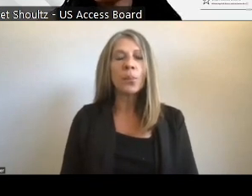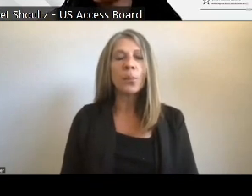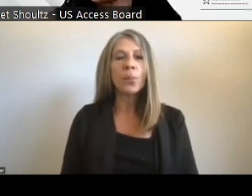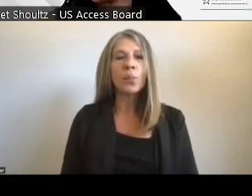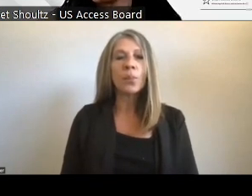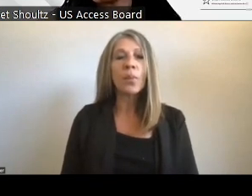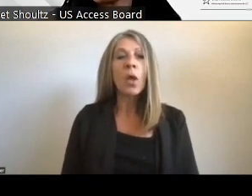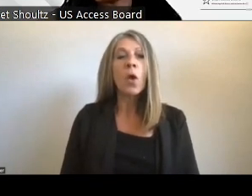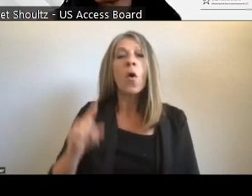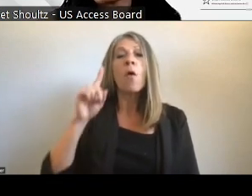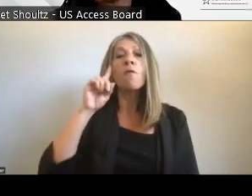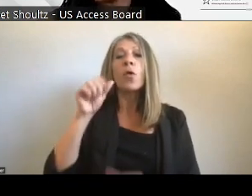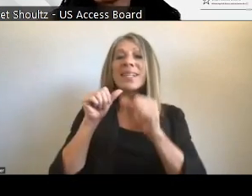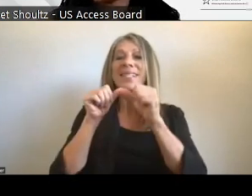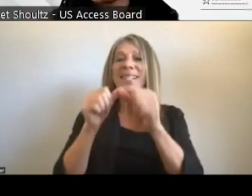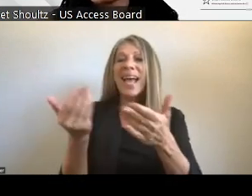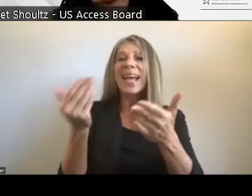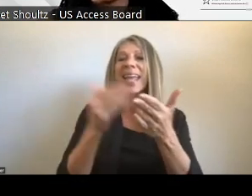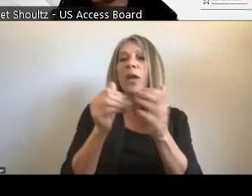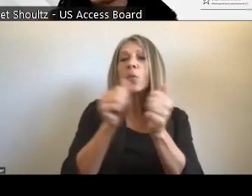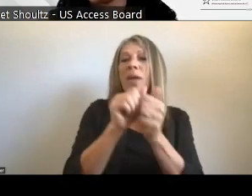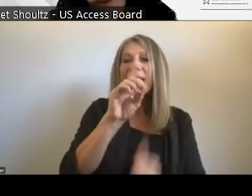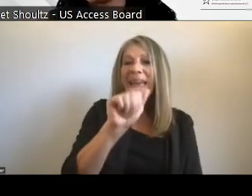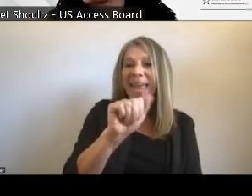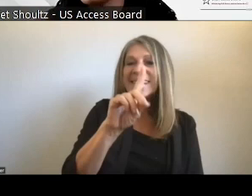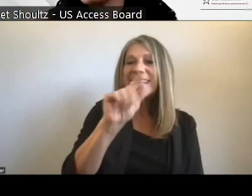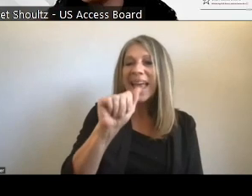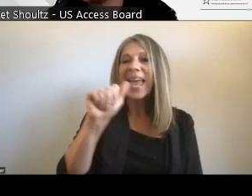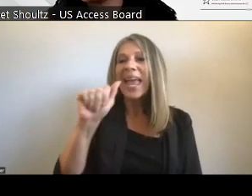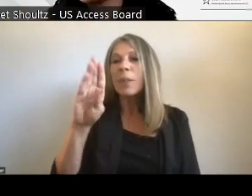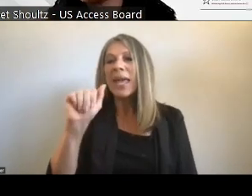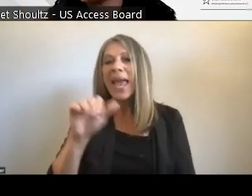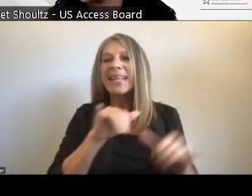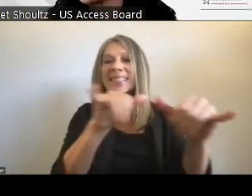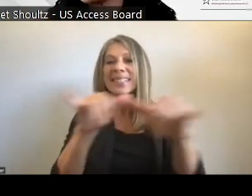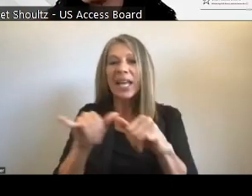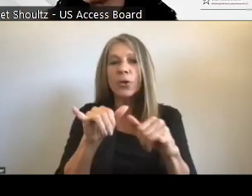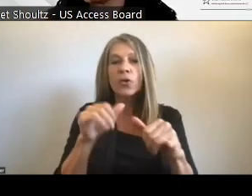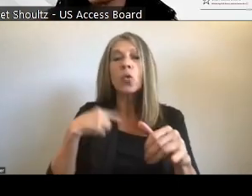For consistency again with the ADA and ABA Standards, we changed the